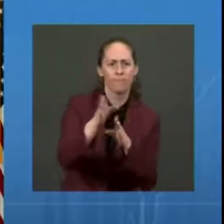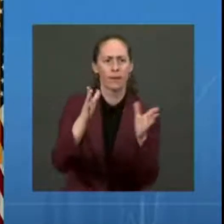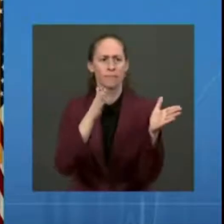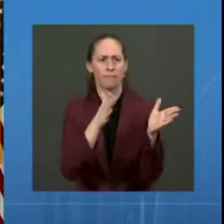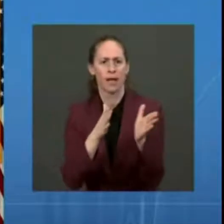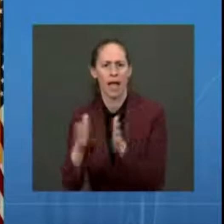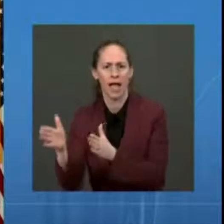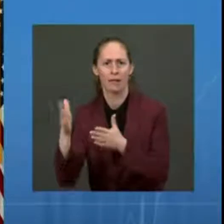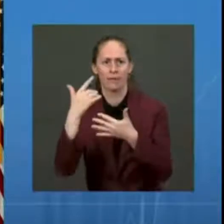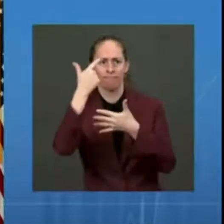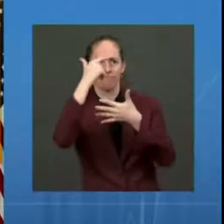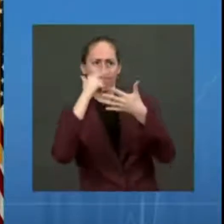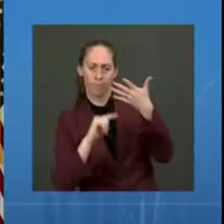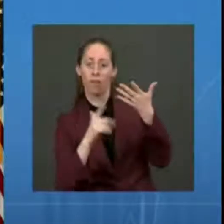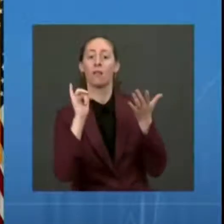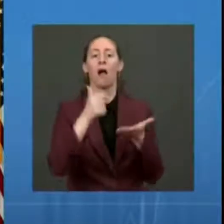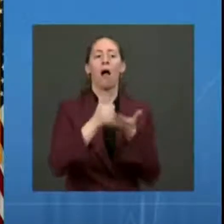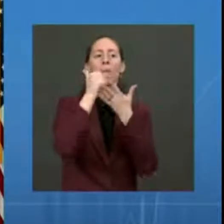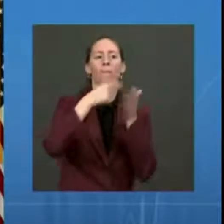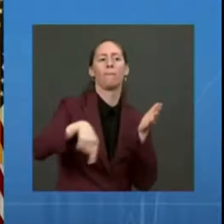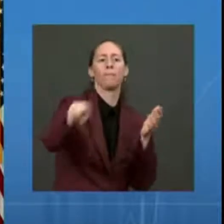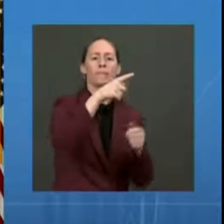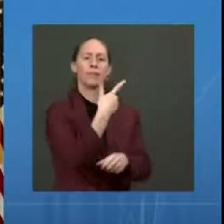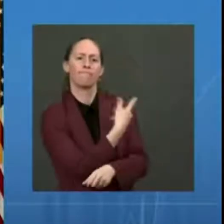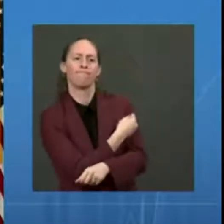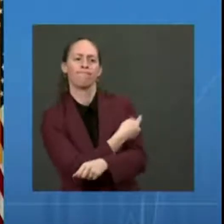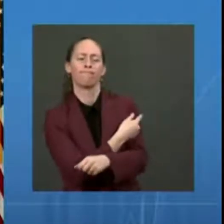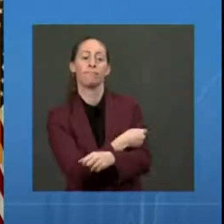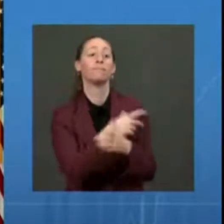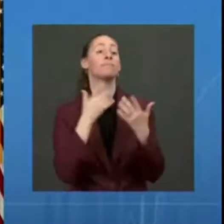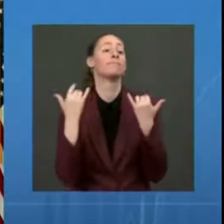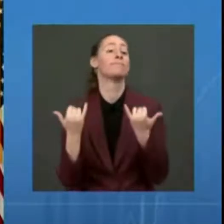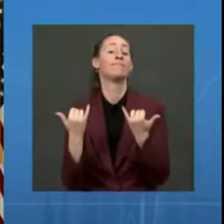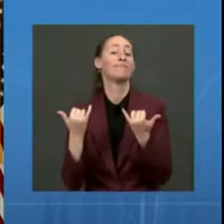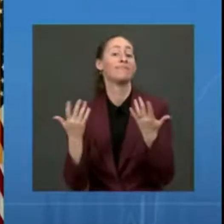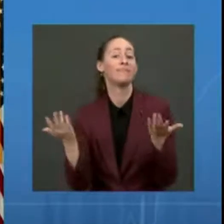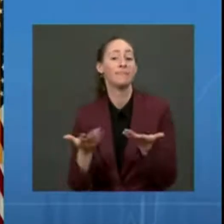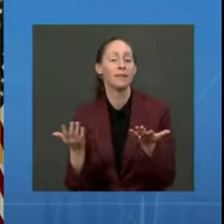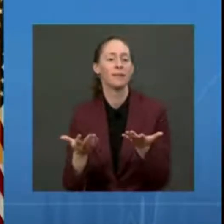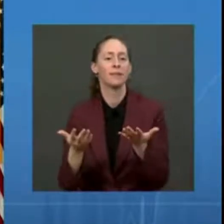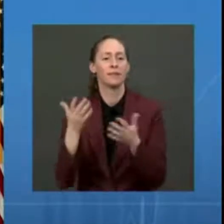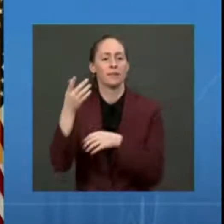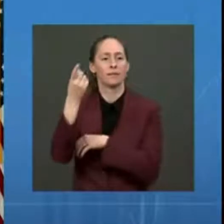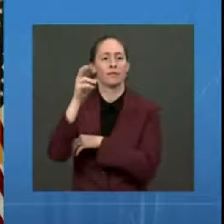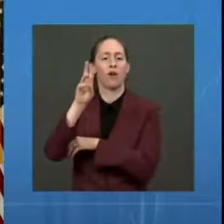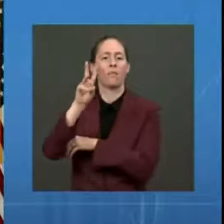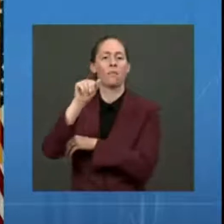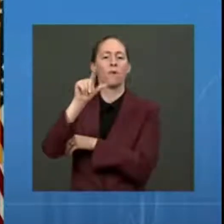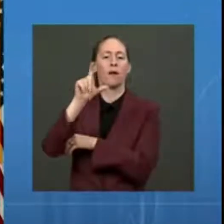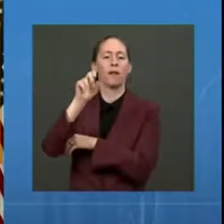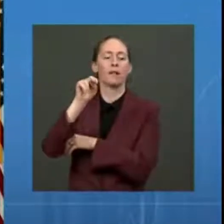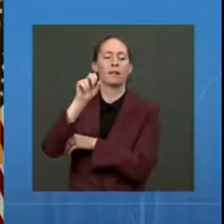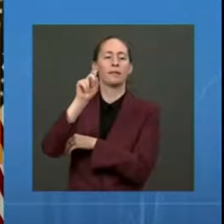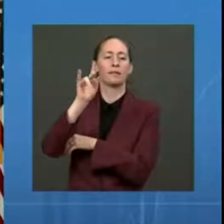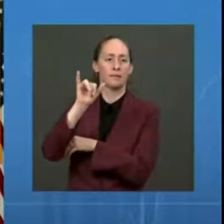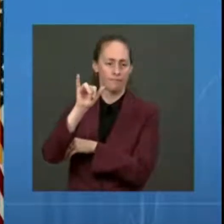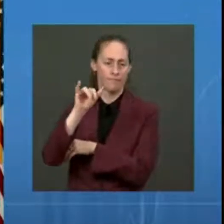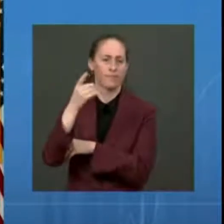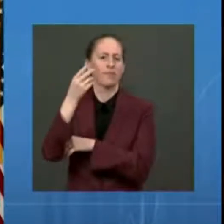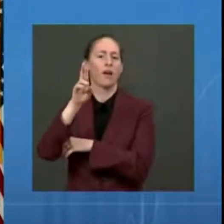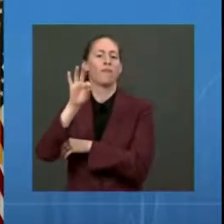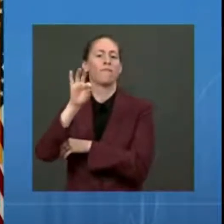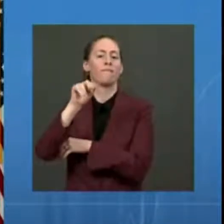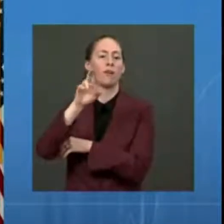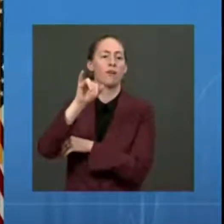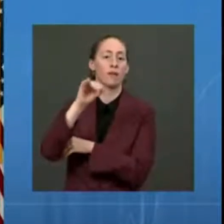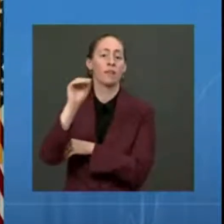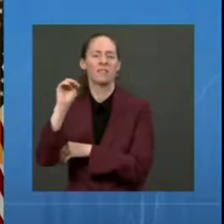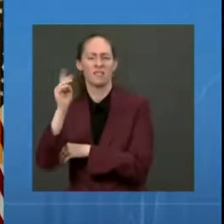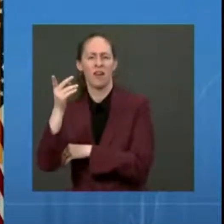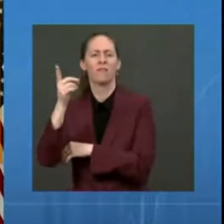POINT PLAN WE CONTINUE TO GET